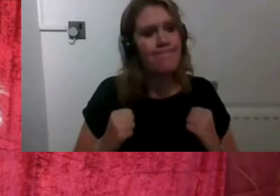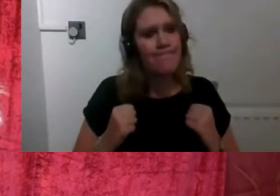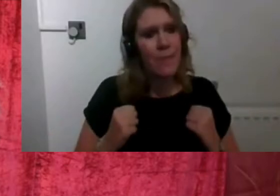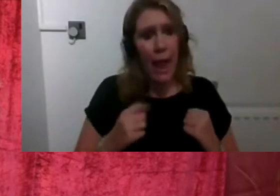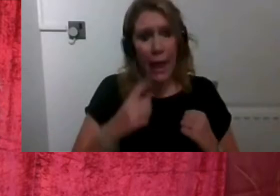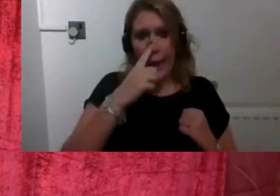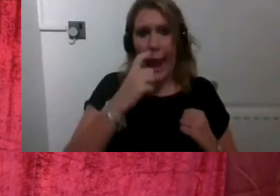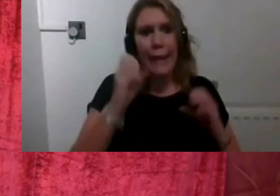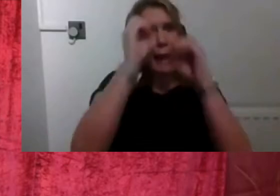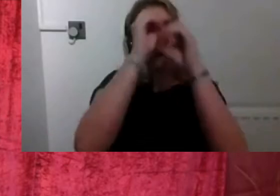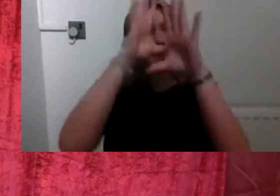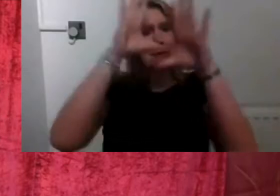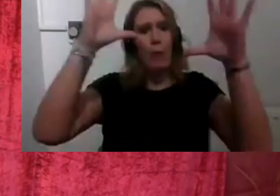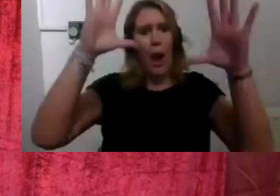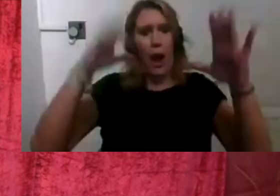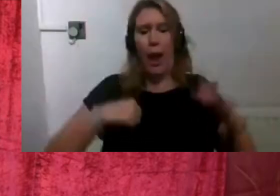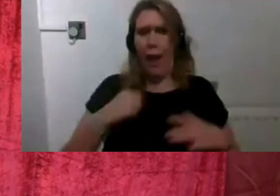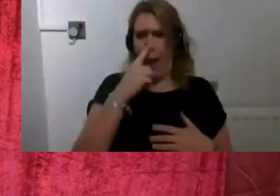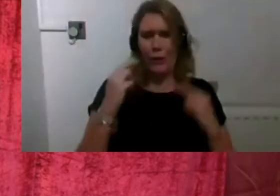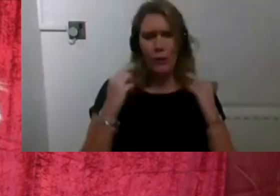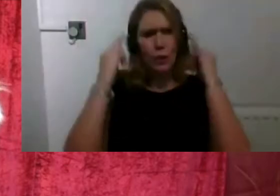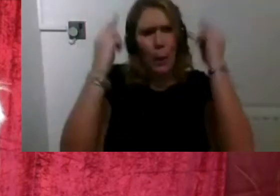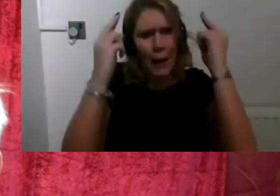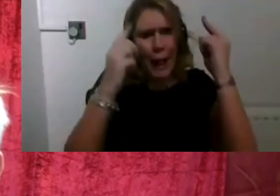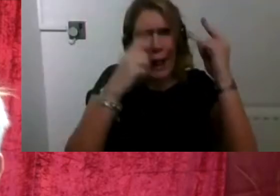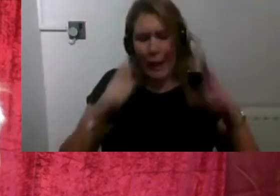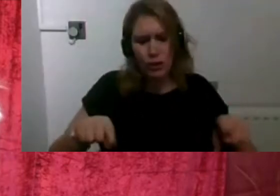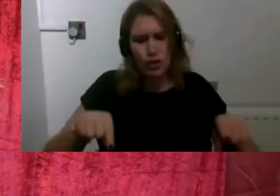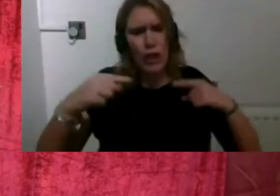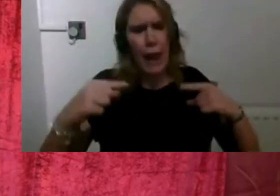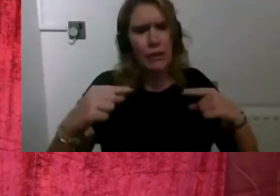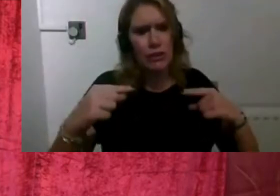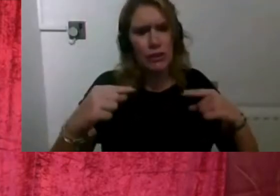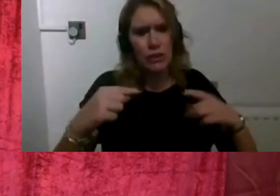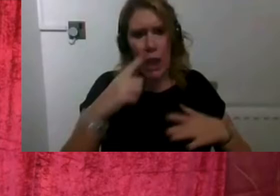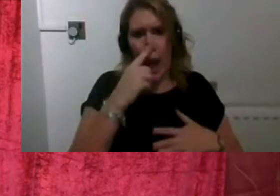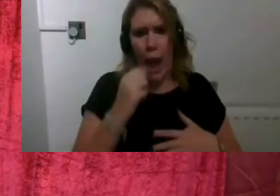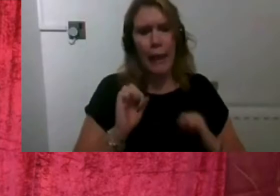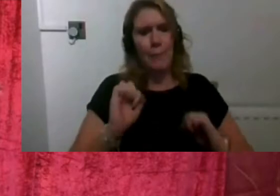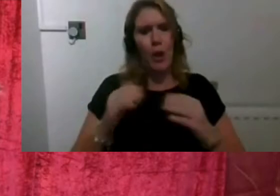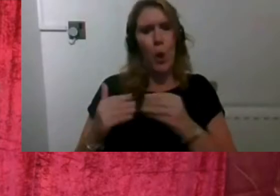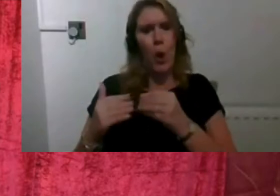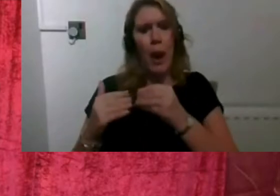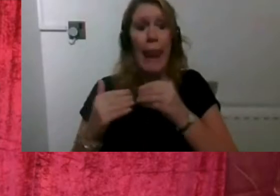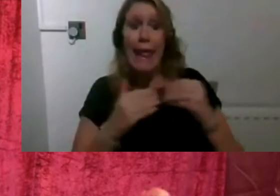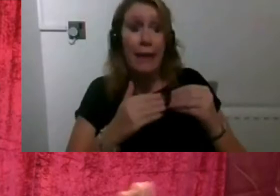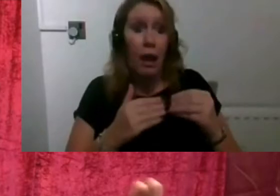I can even inspire, I can dominate, I can challenge, I can be your 'Leadar'